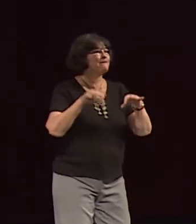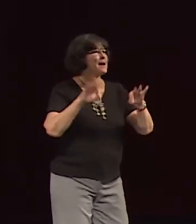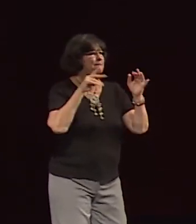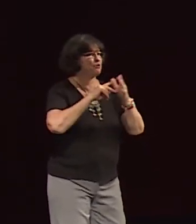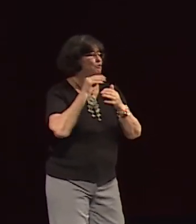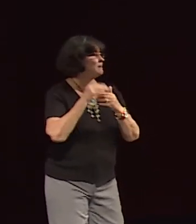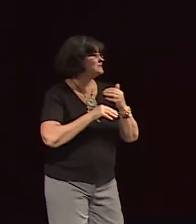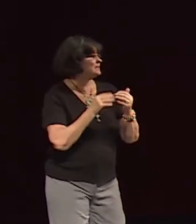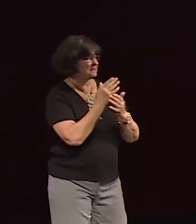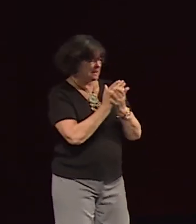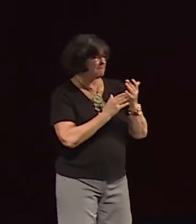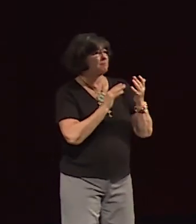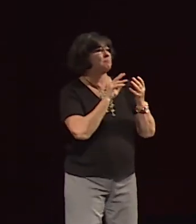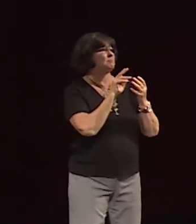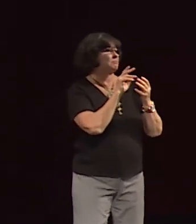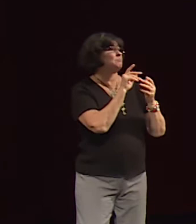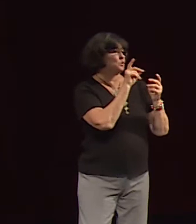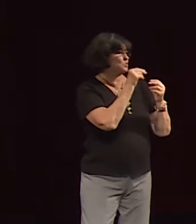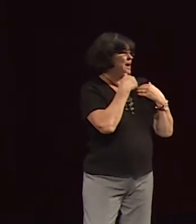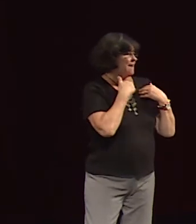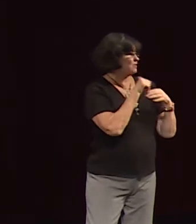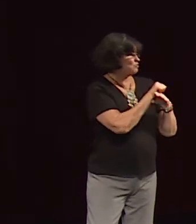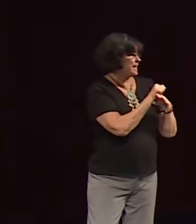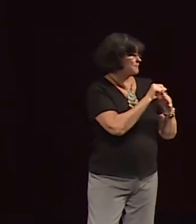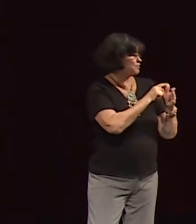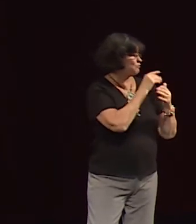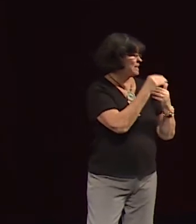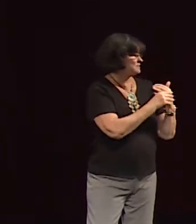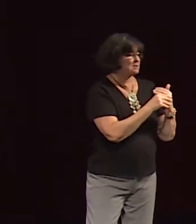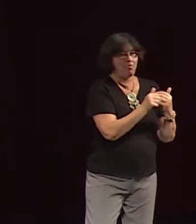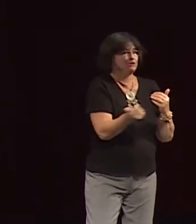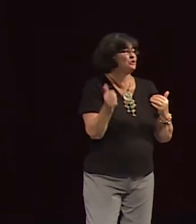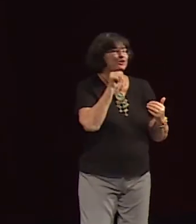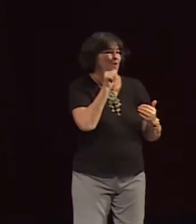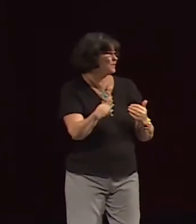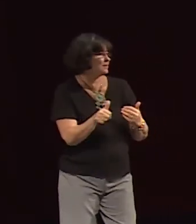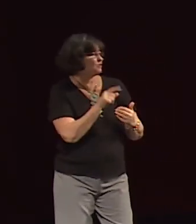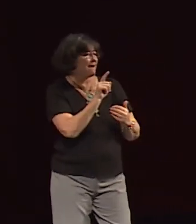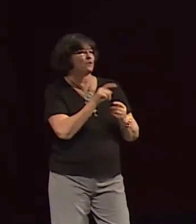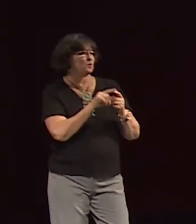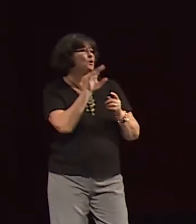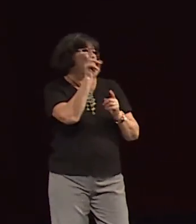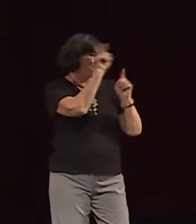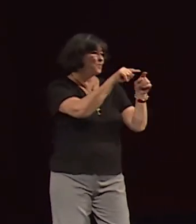Now, it does depend on the curriculum. We do have some training programs